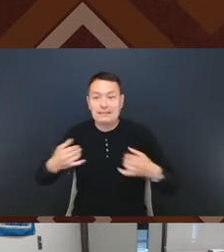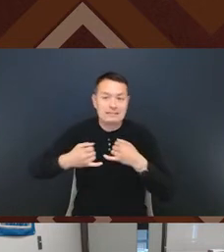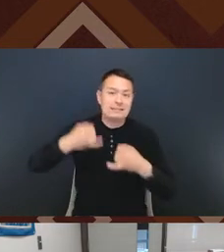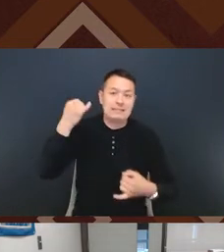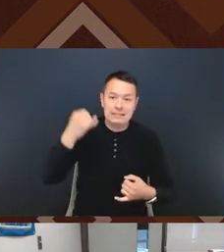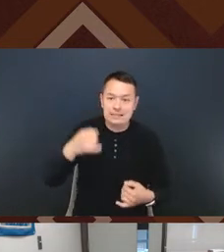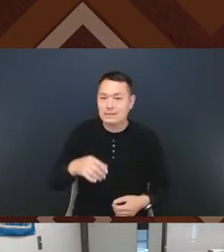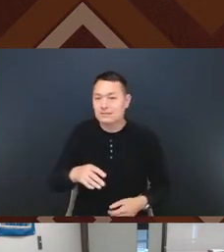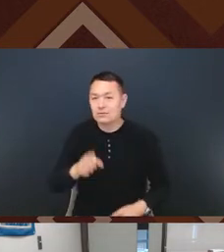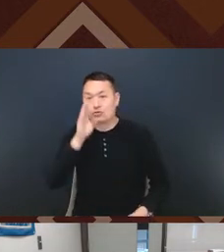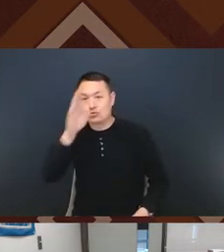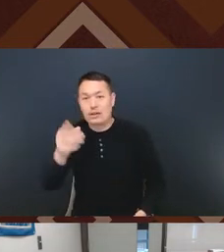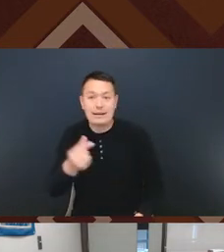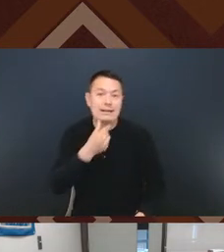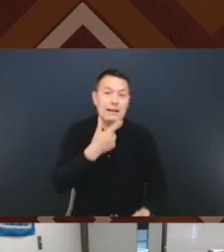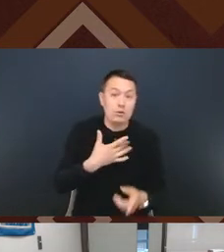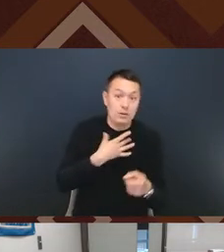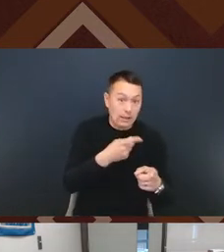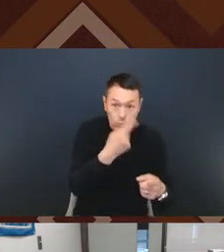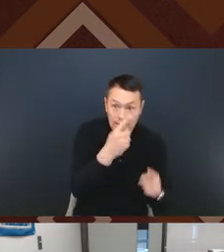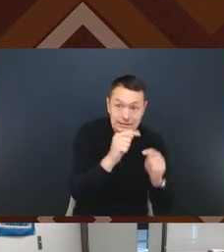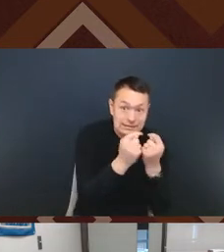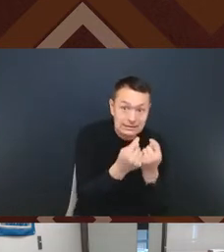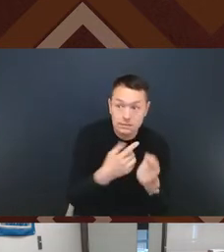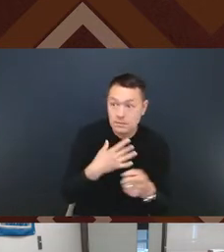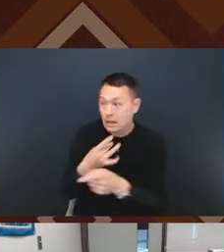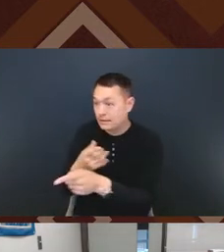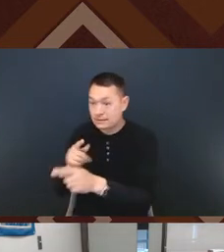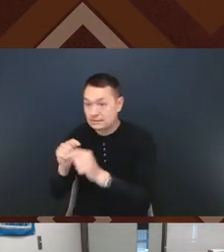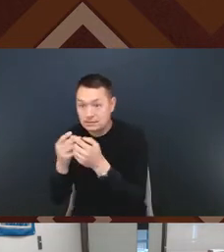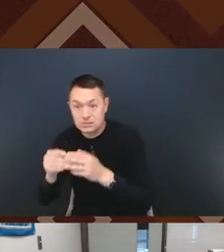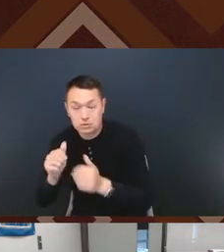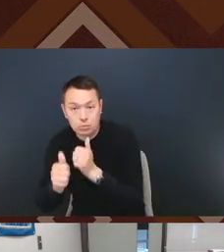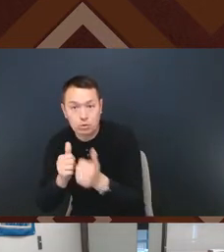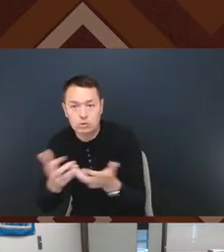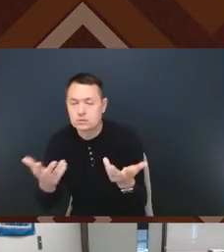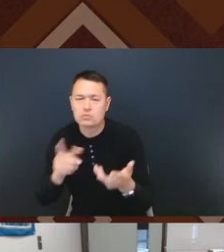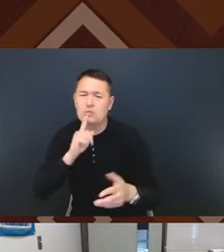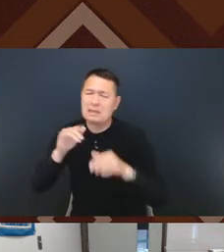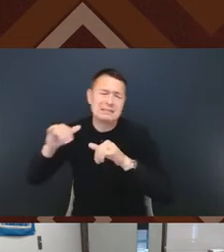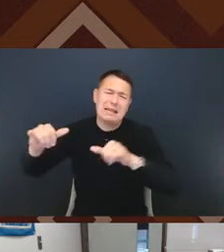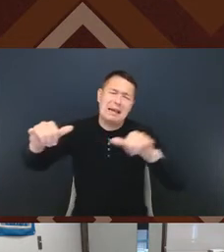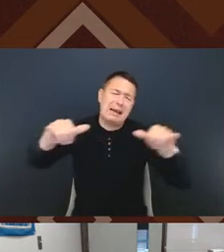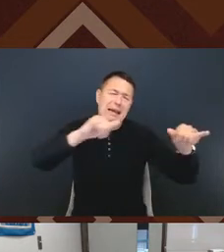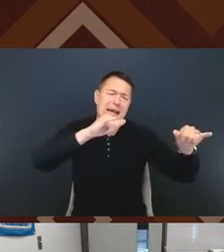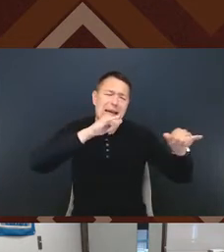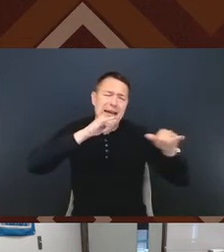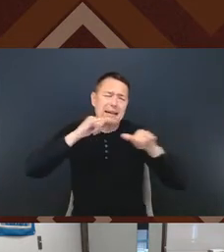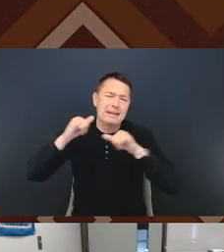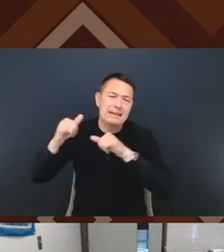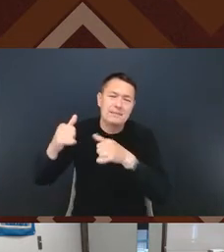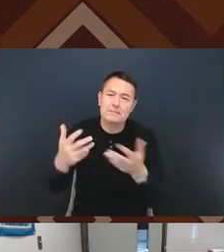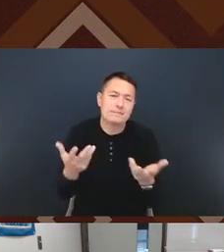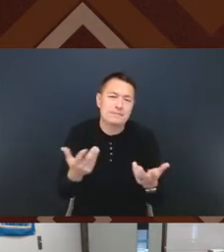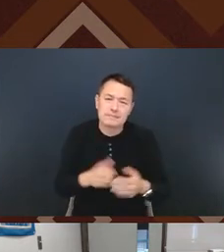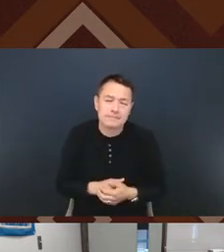You like one team or another team sport. We're all the same we all have the same humanity about us.